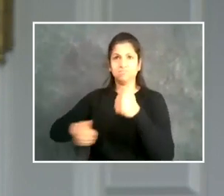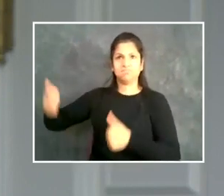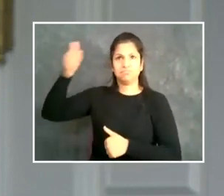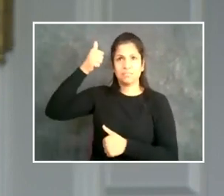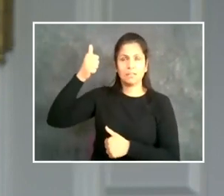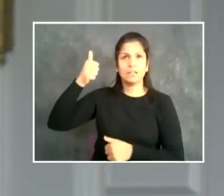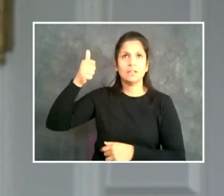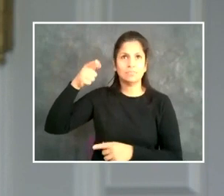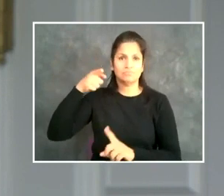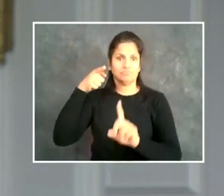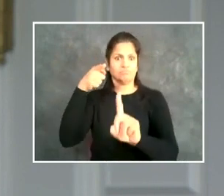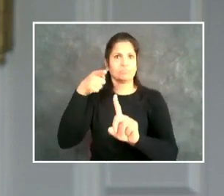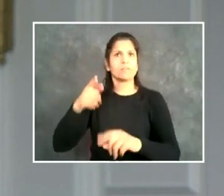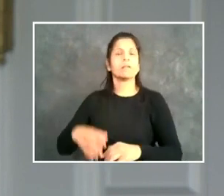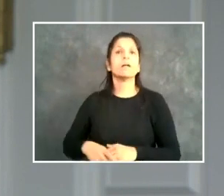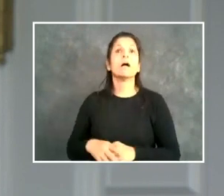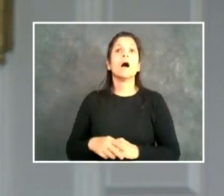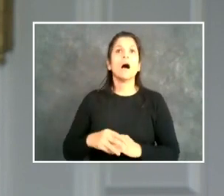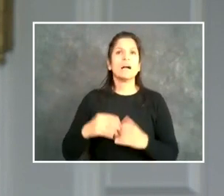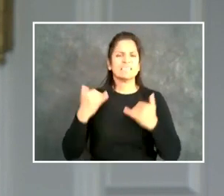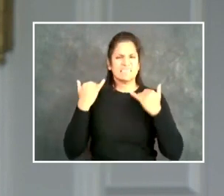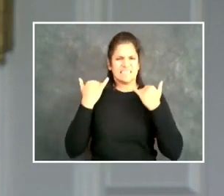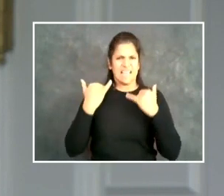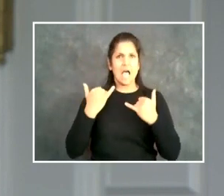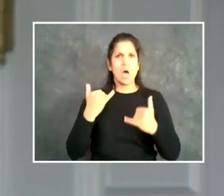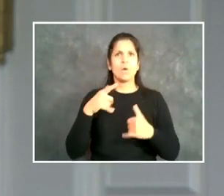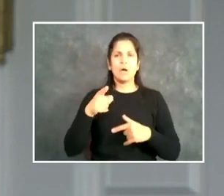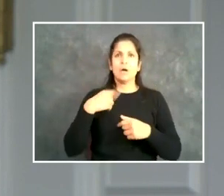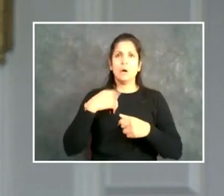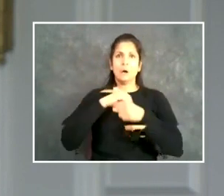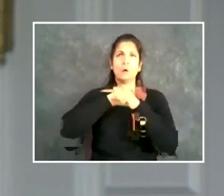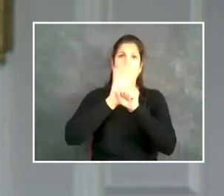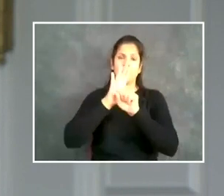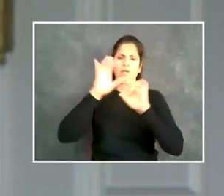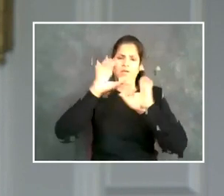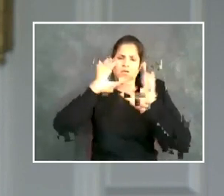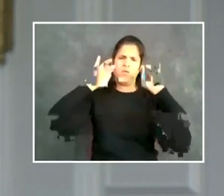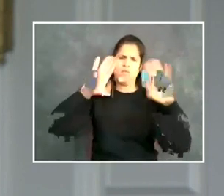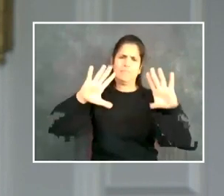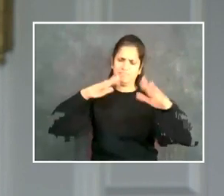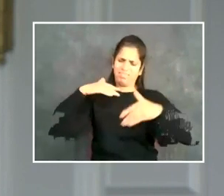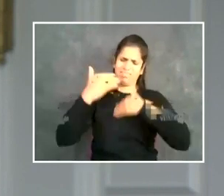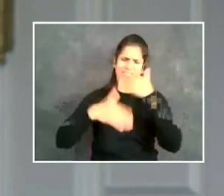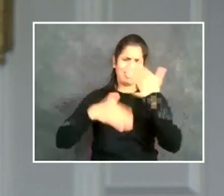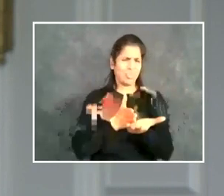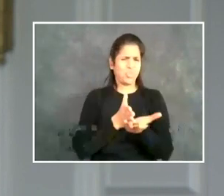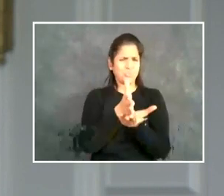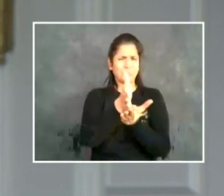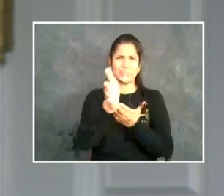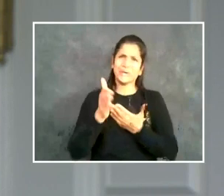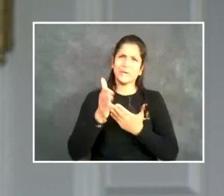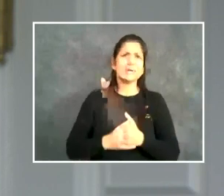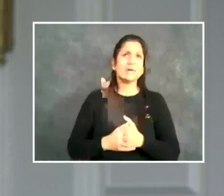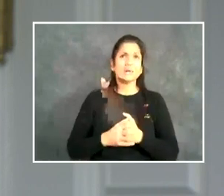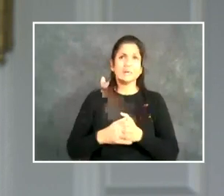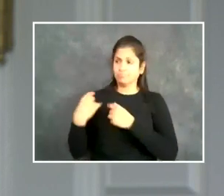GATHERINGS, WE ARE TWO MONTHS INTO THIS PANDEMIC, AT THIS